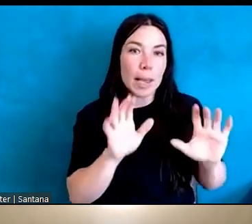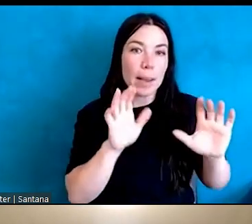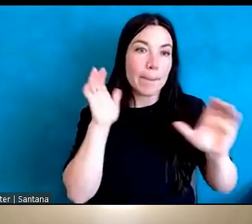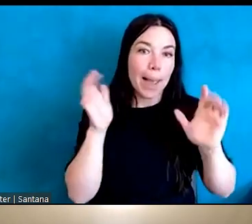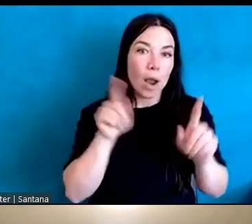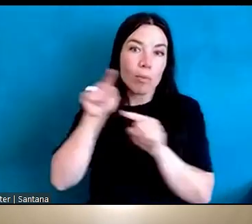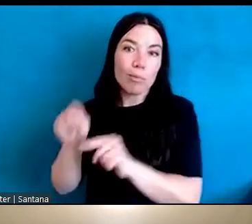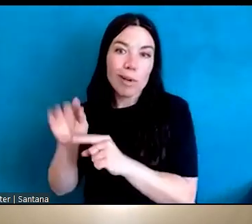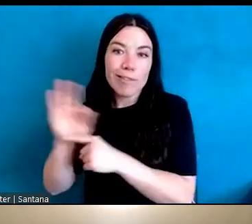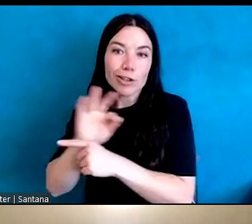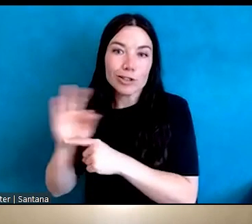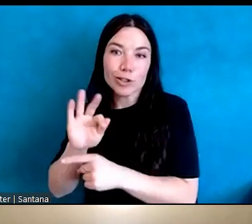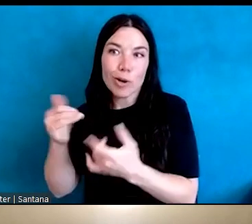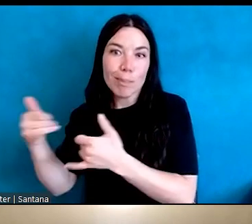So, as you can see,